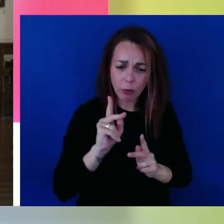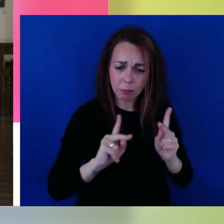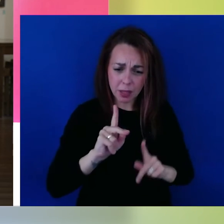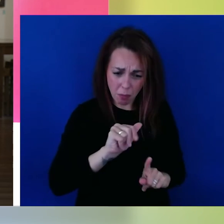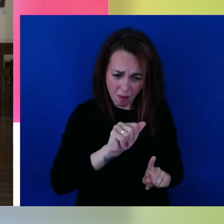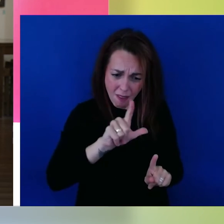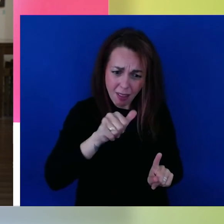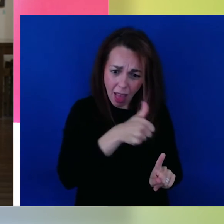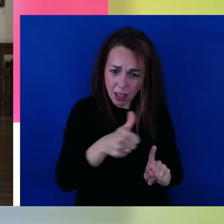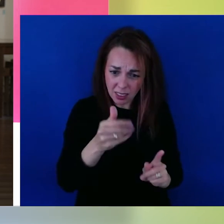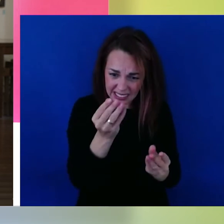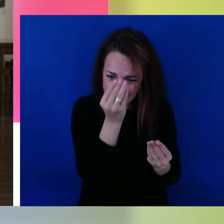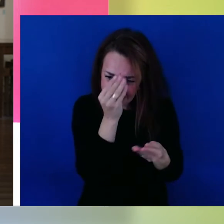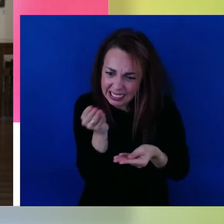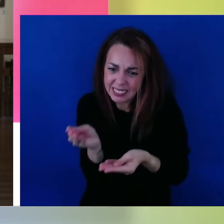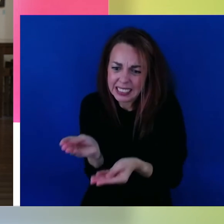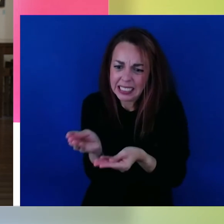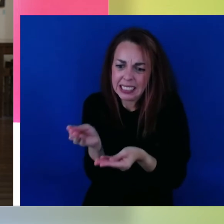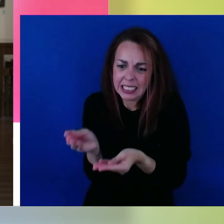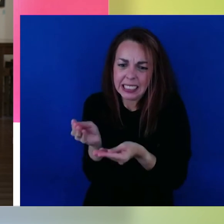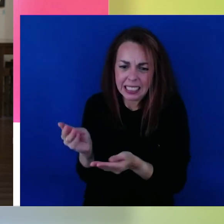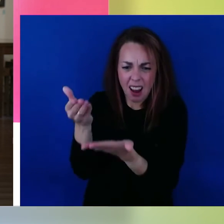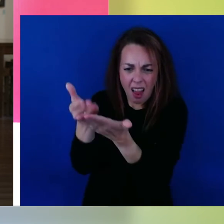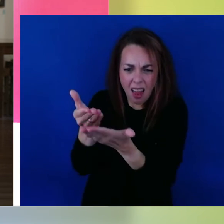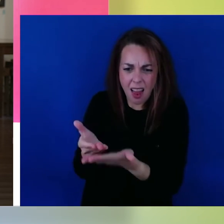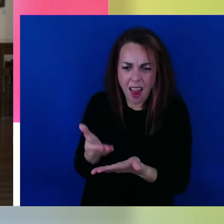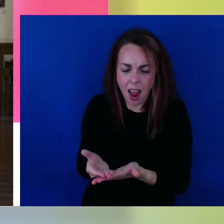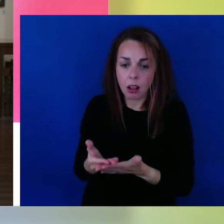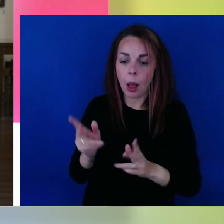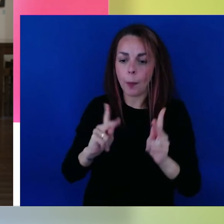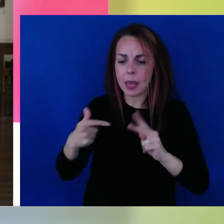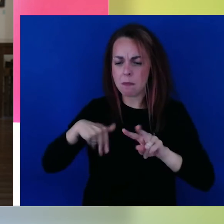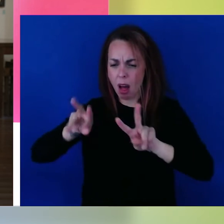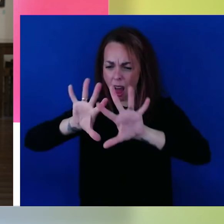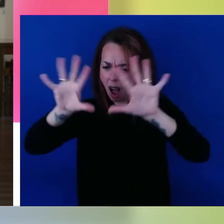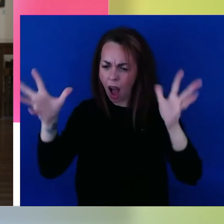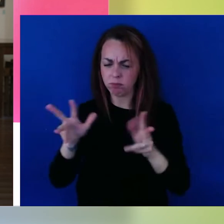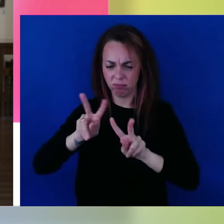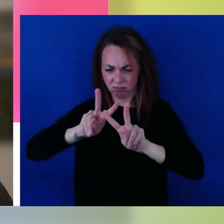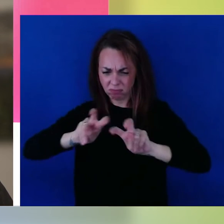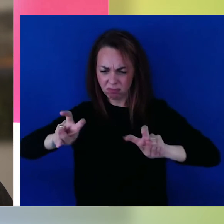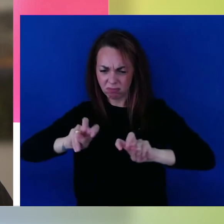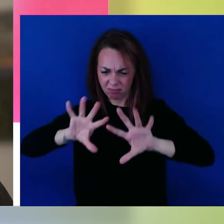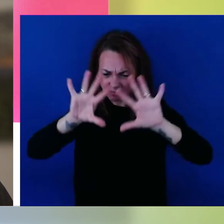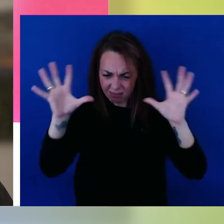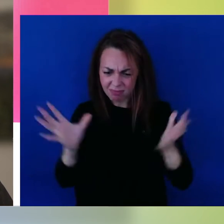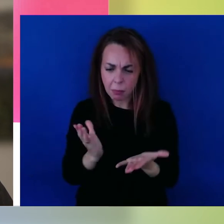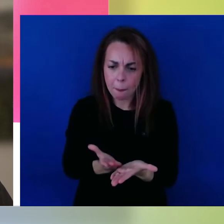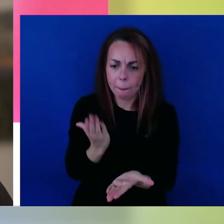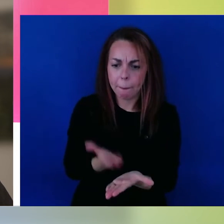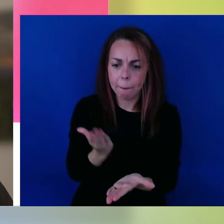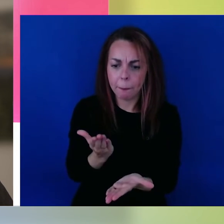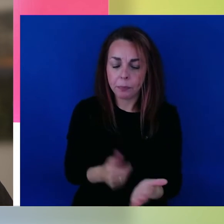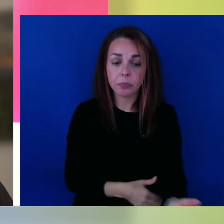is providing indisputable evidence and validation. Healthcare policies and laws